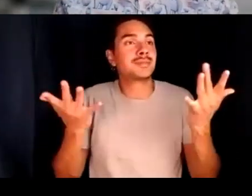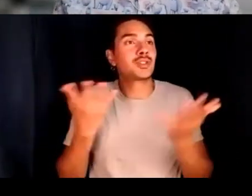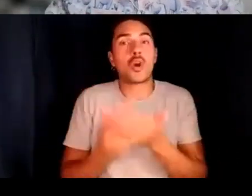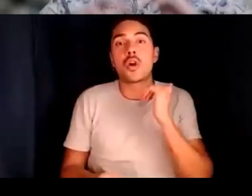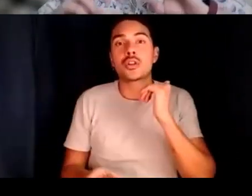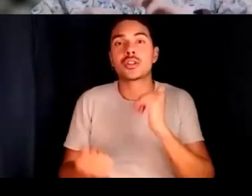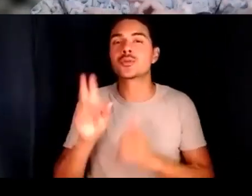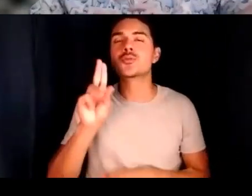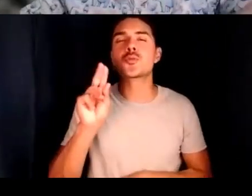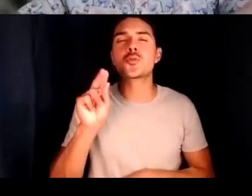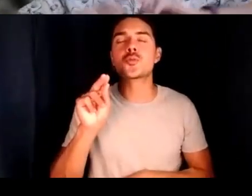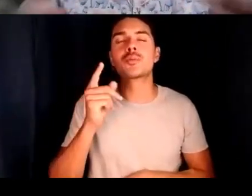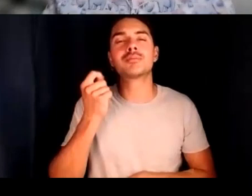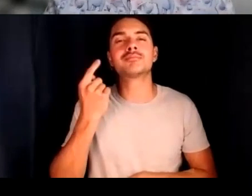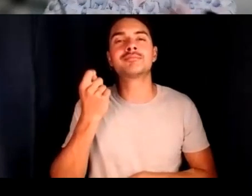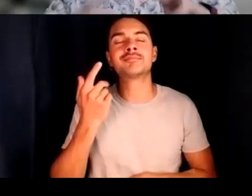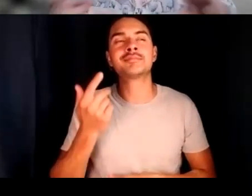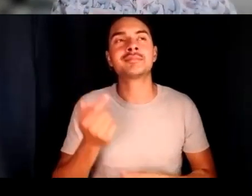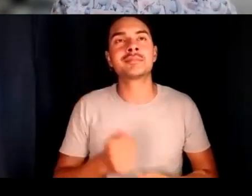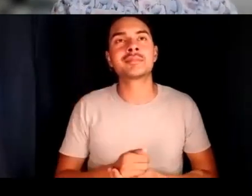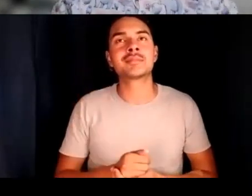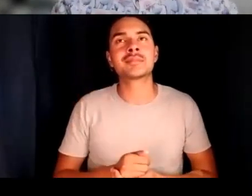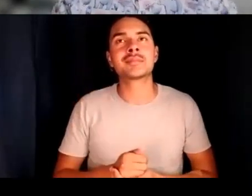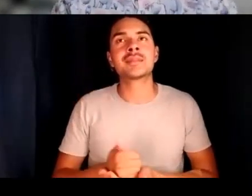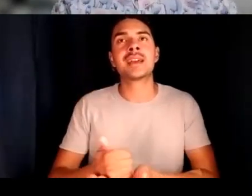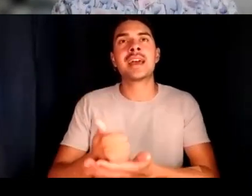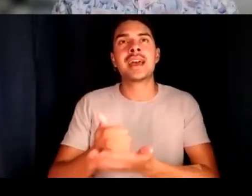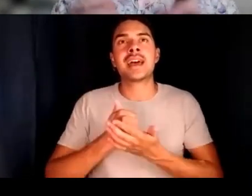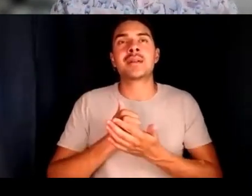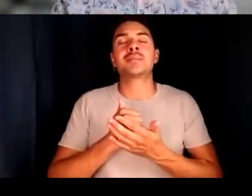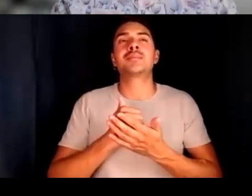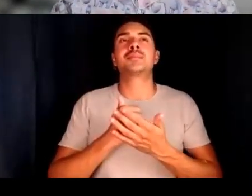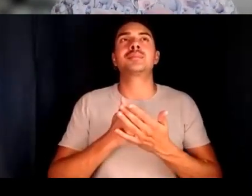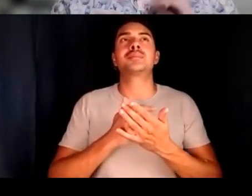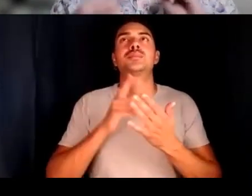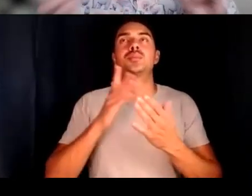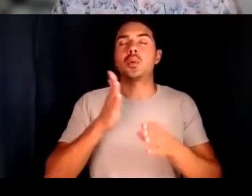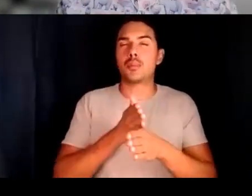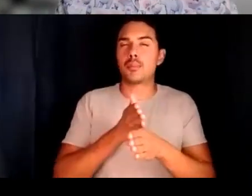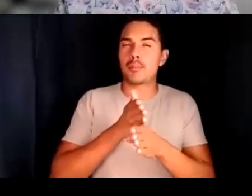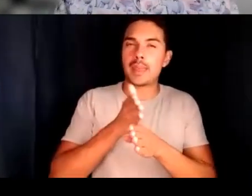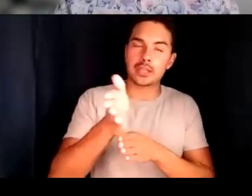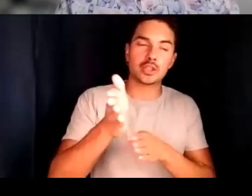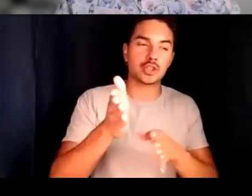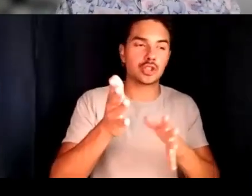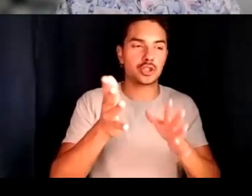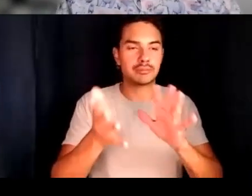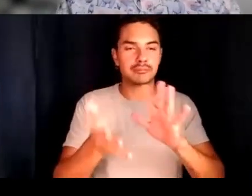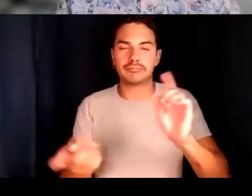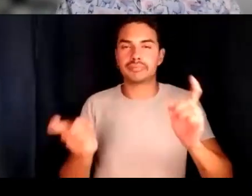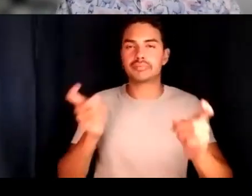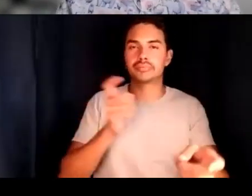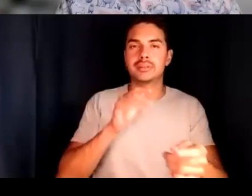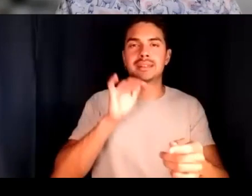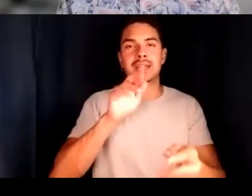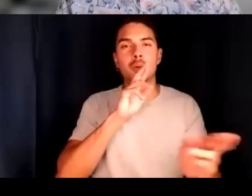and it's a major part of the response that we're looking for in the support that we wanna offer to folks.